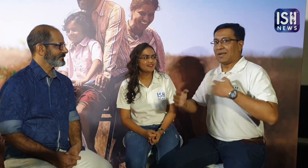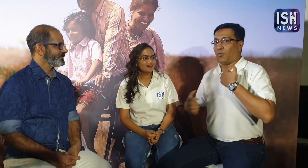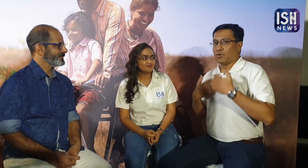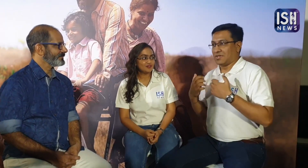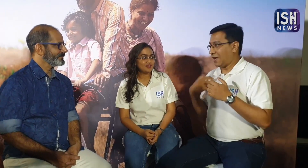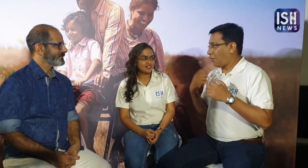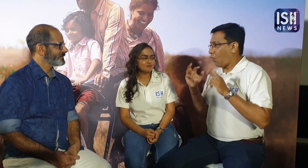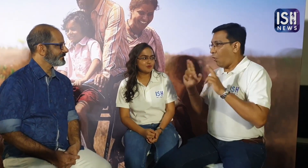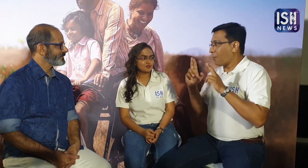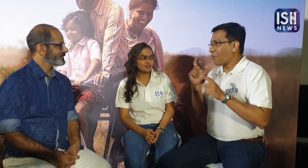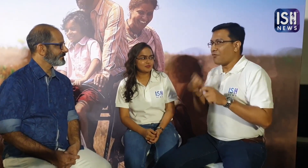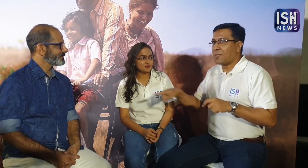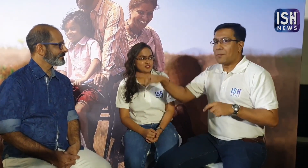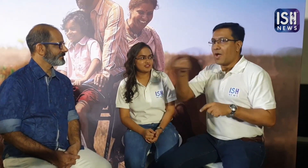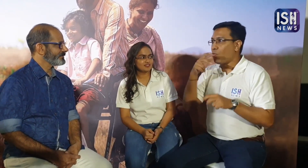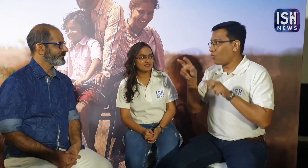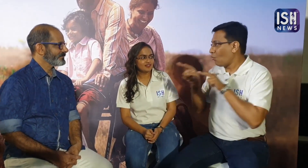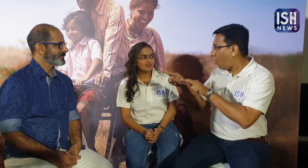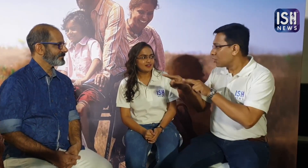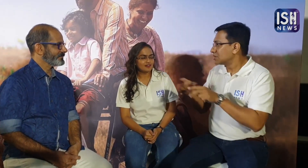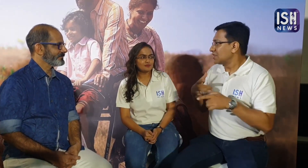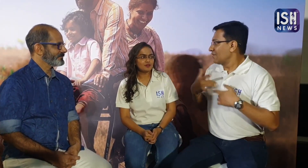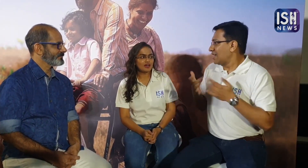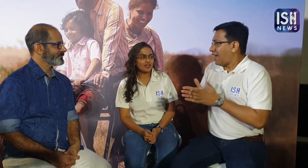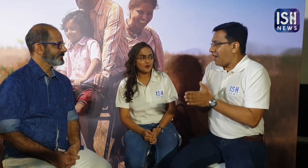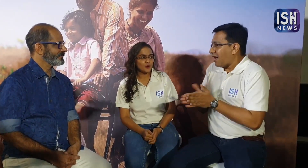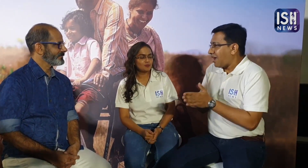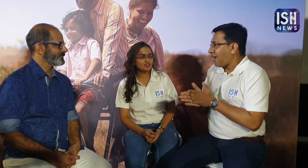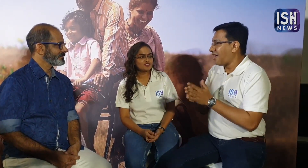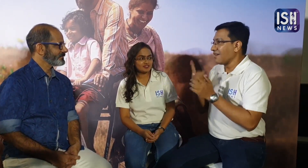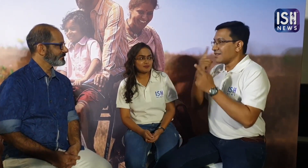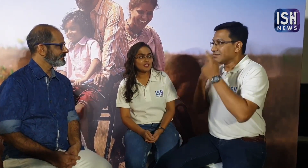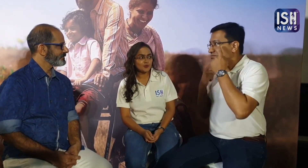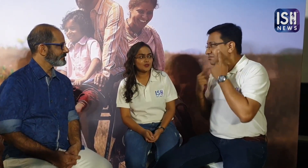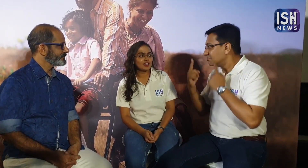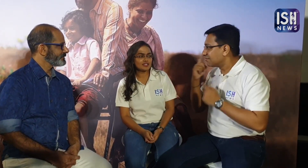Very emotional! I hope whoever watches this film and becomes emotional.